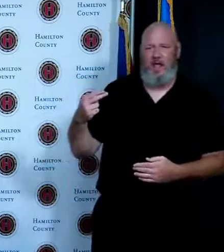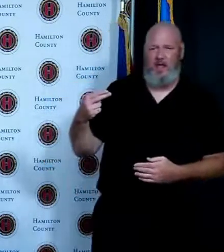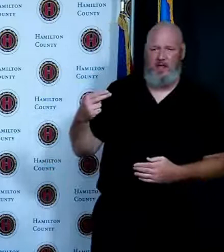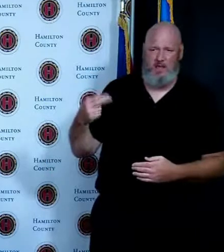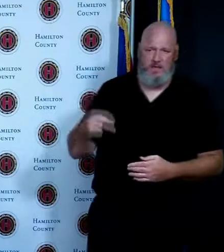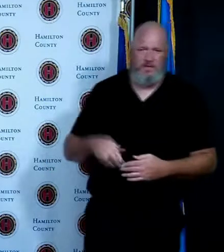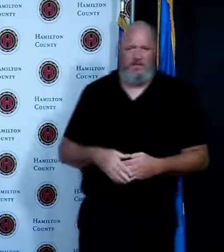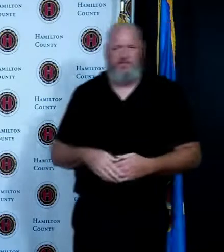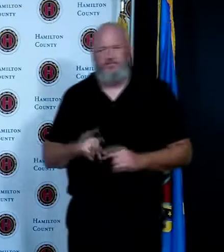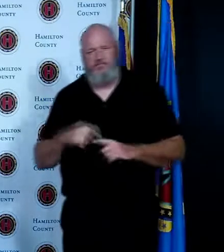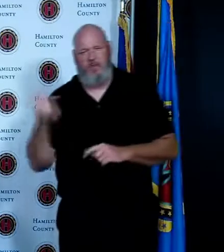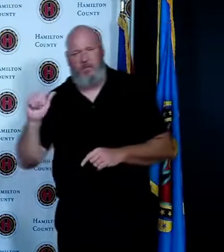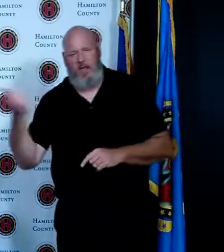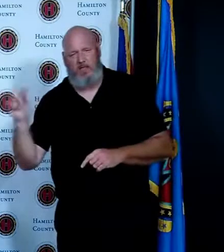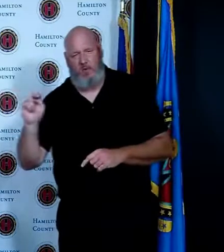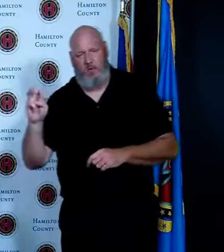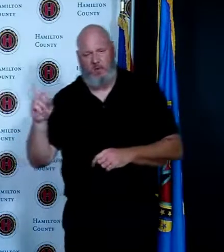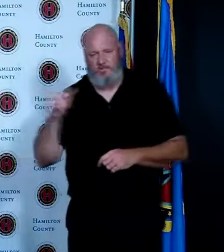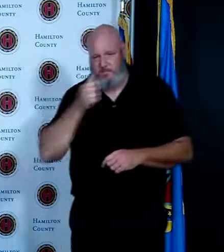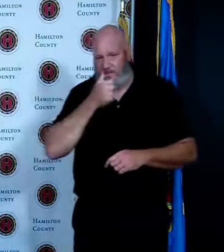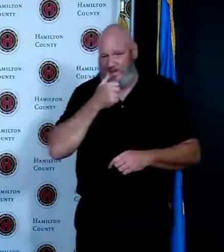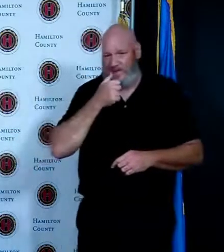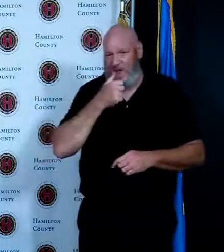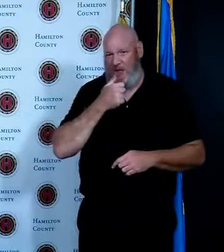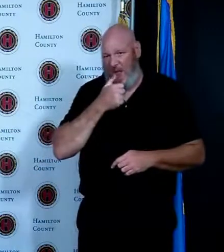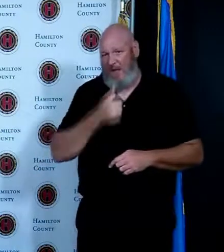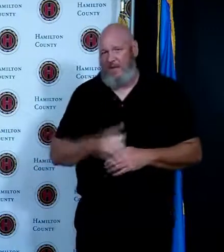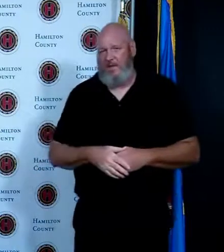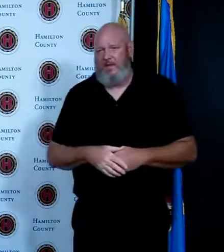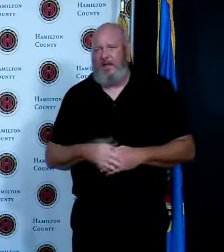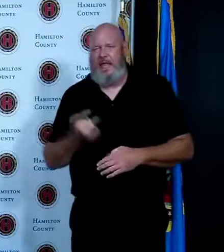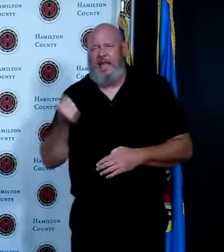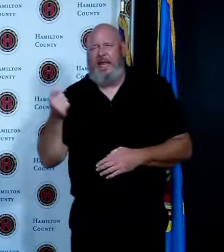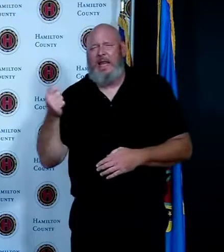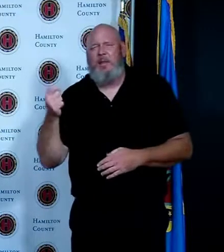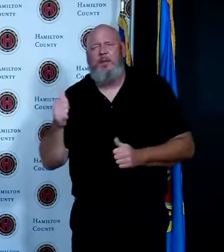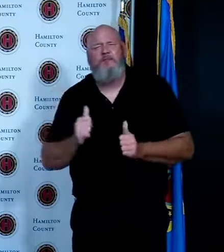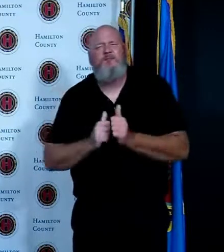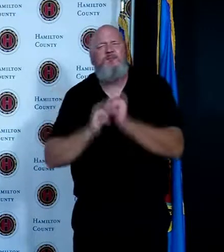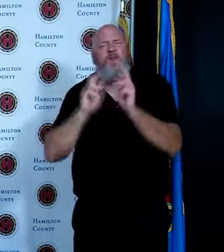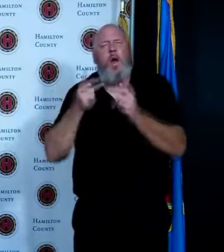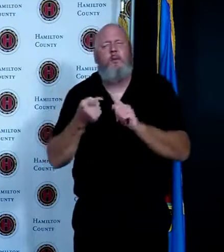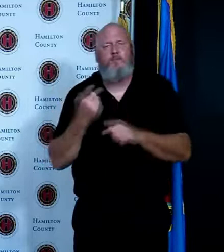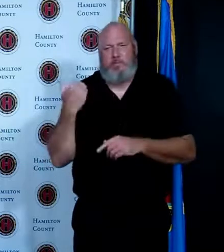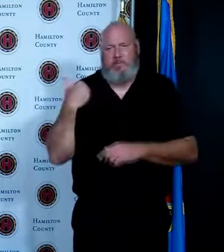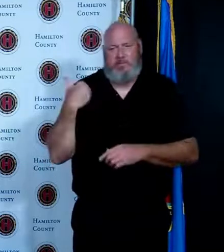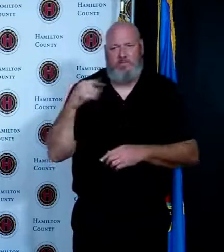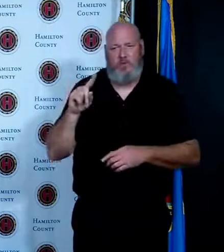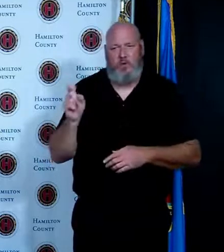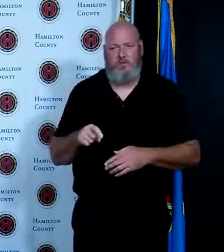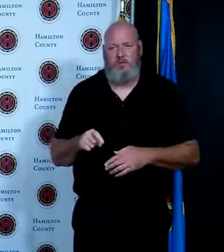question is for Greg it's kind of following up on that question but when you do have people like you said that won't comply is their ultimately a